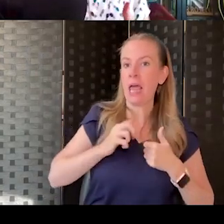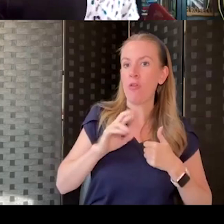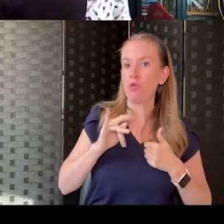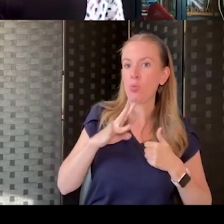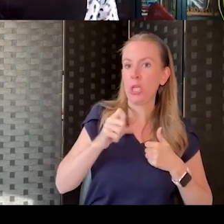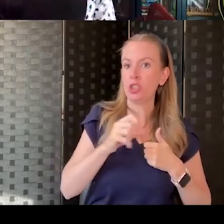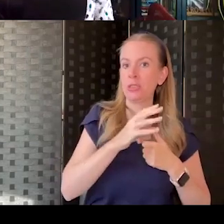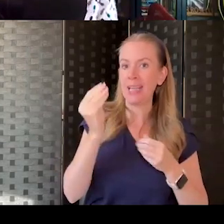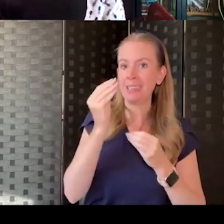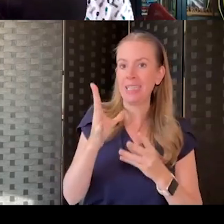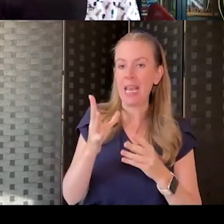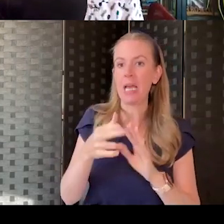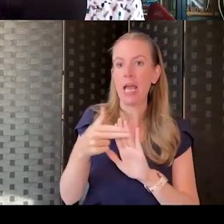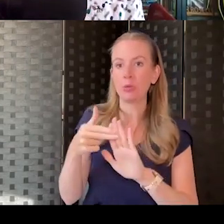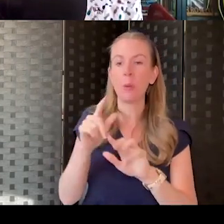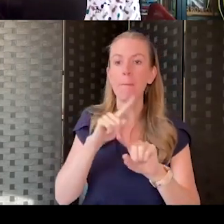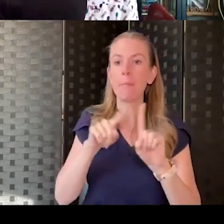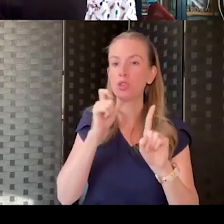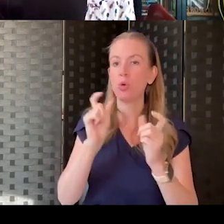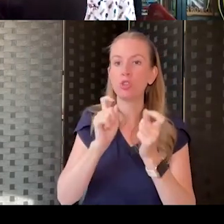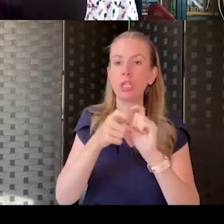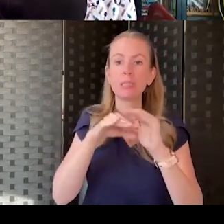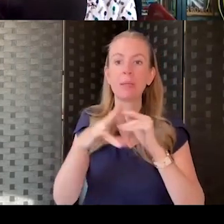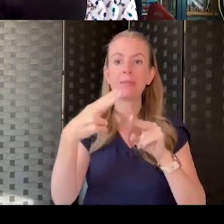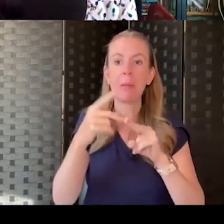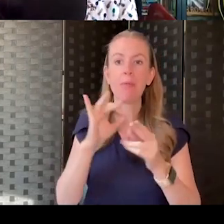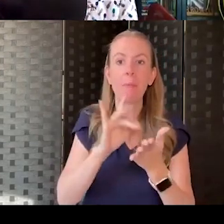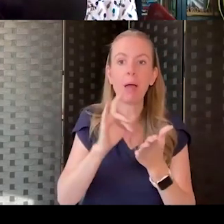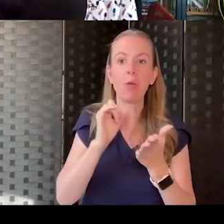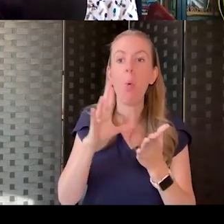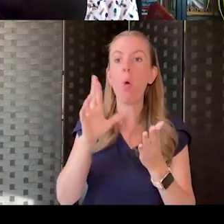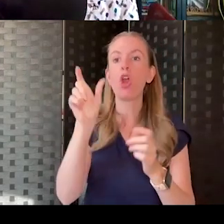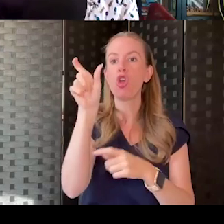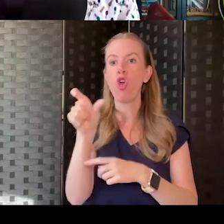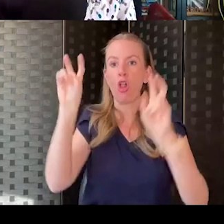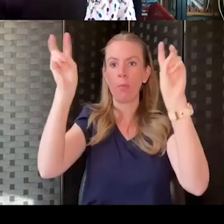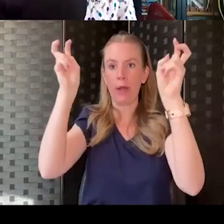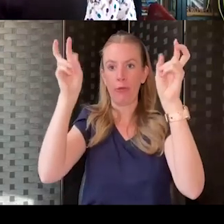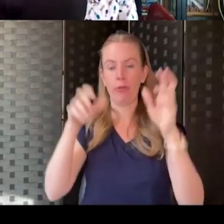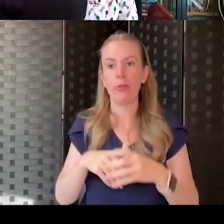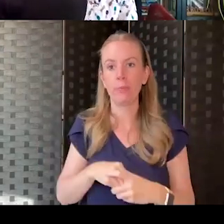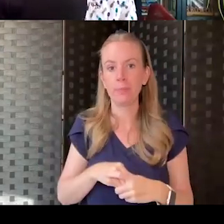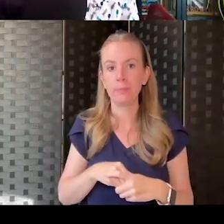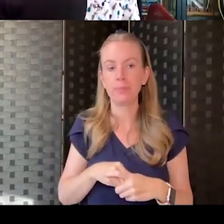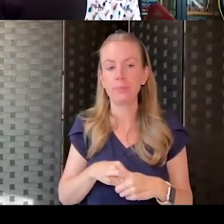but do not change the accessible name of the button nor the column header. I am going to